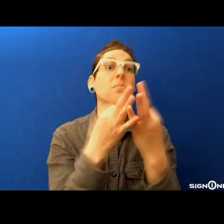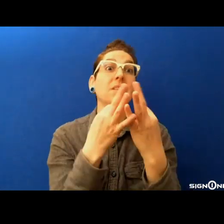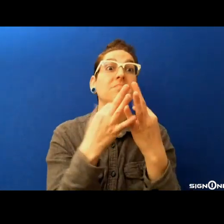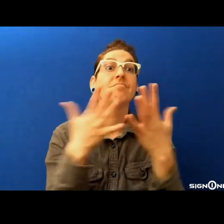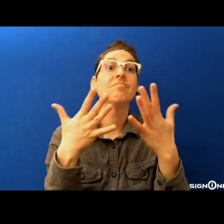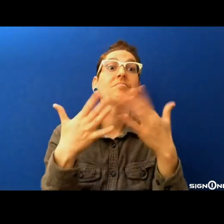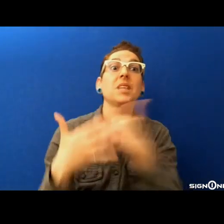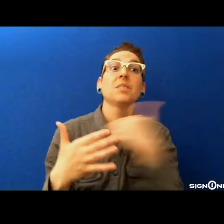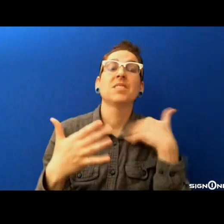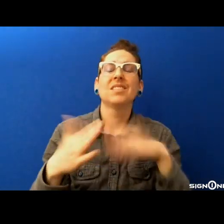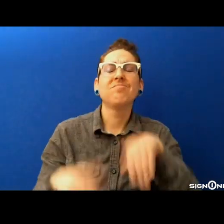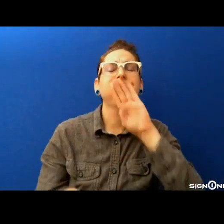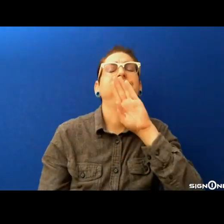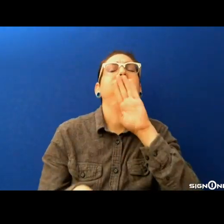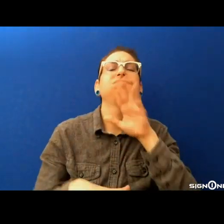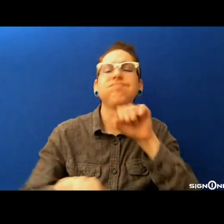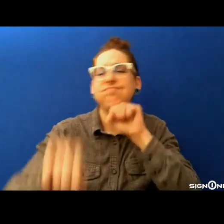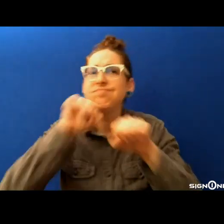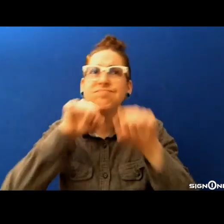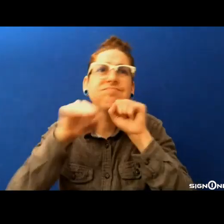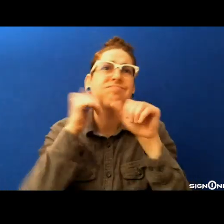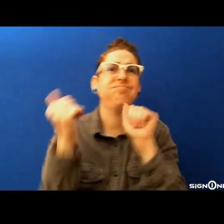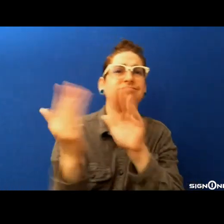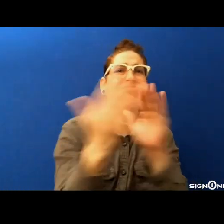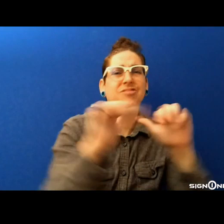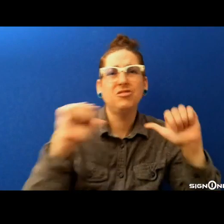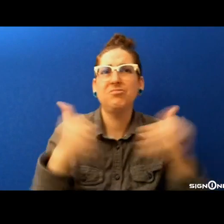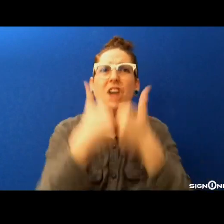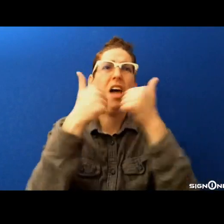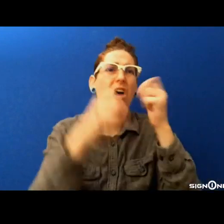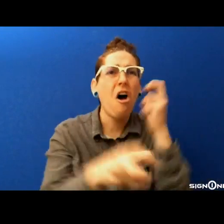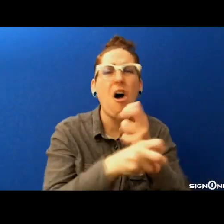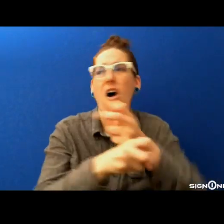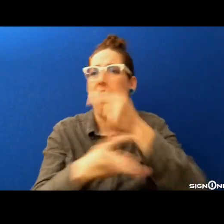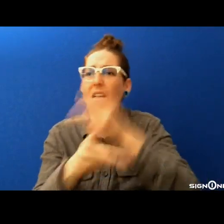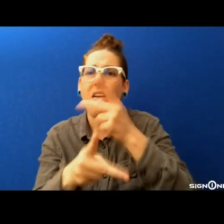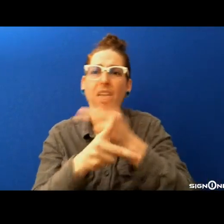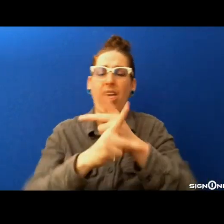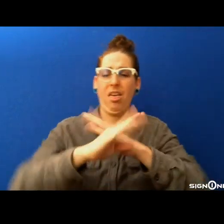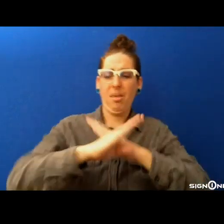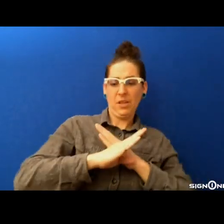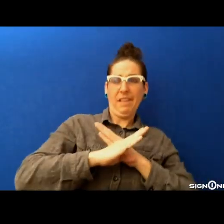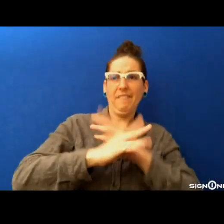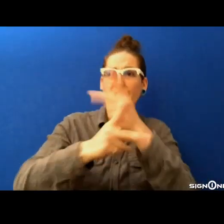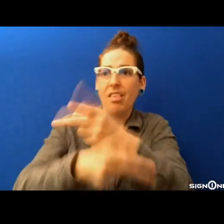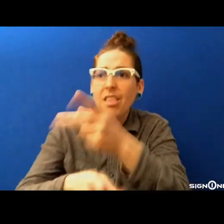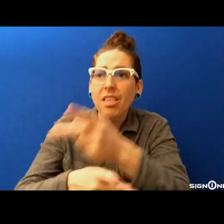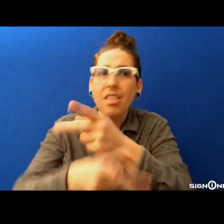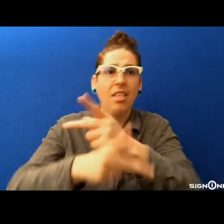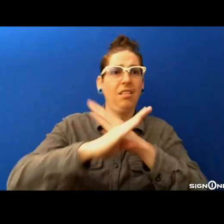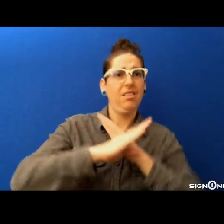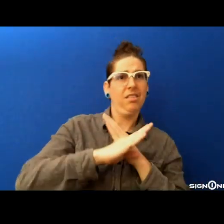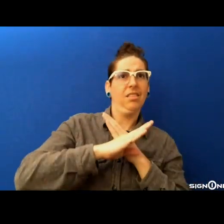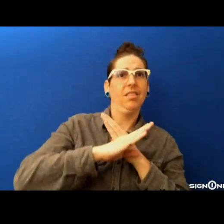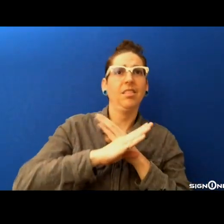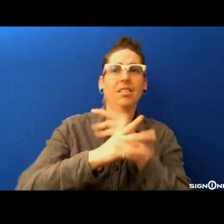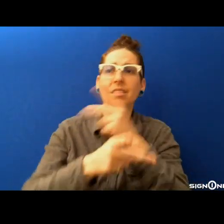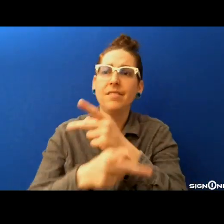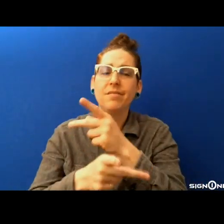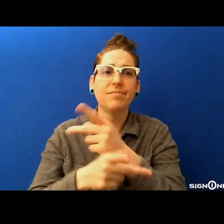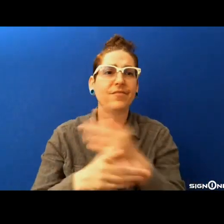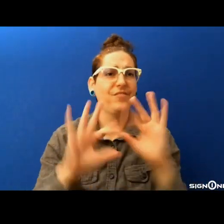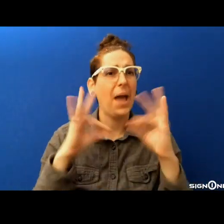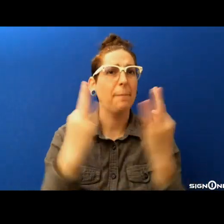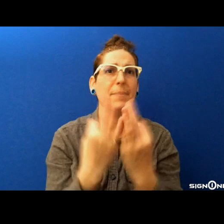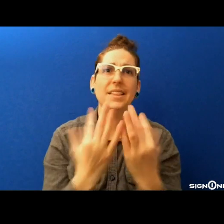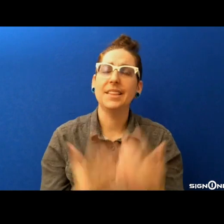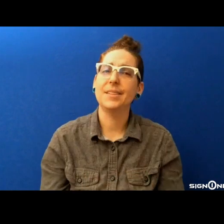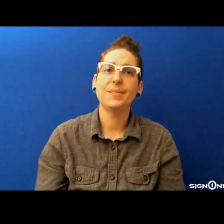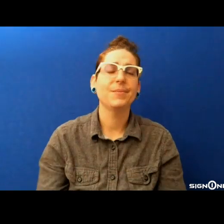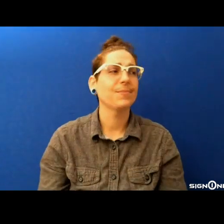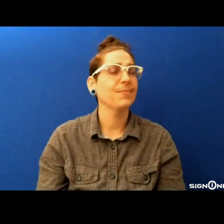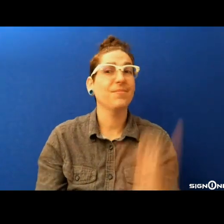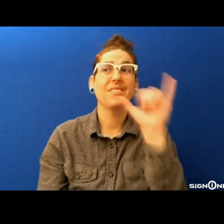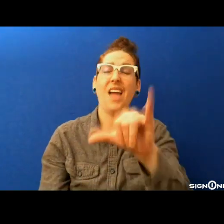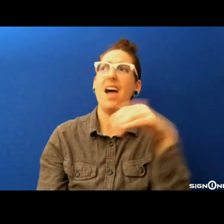Family members face the challenge of caring for them while trying not to get sick themselves.